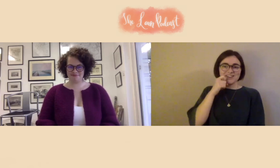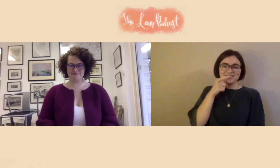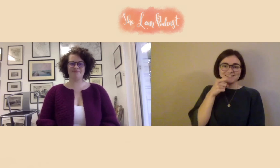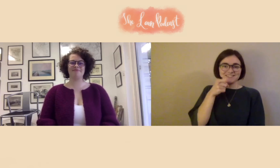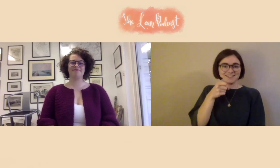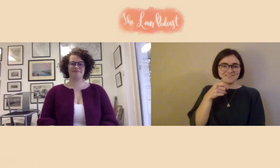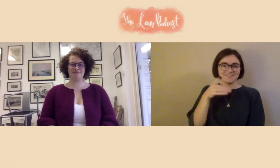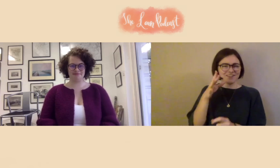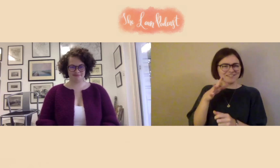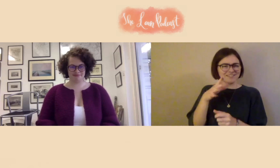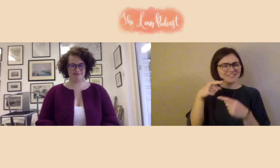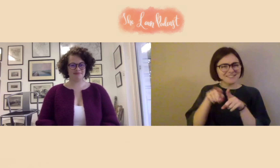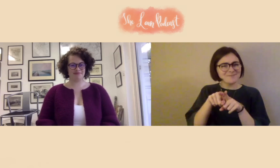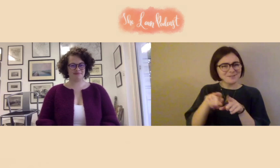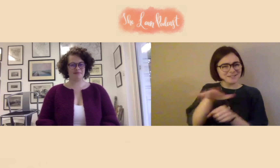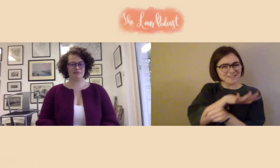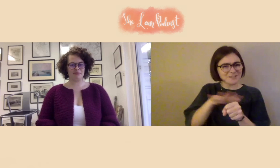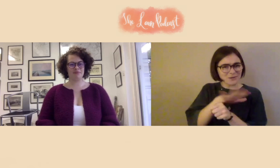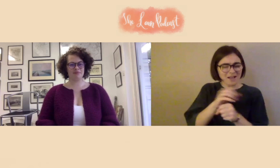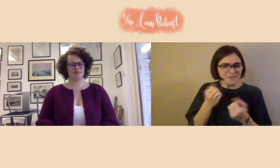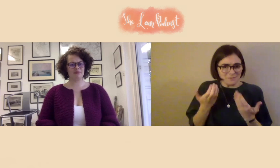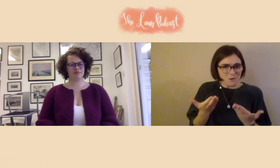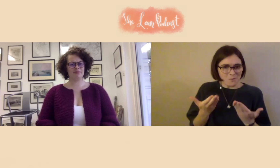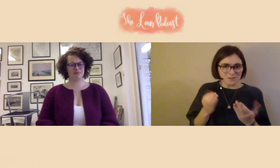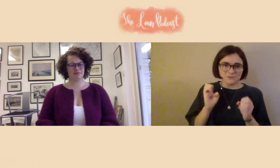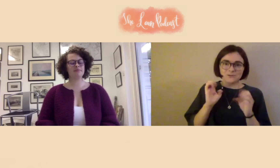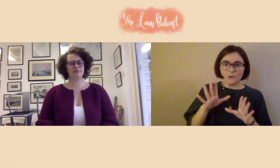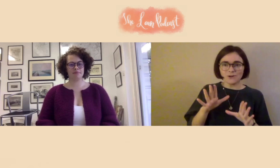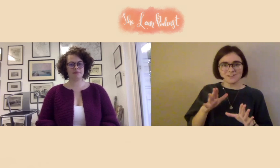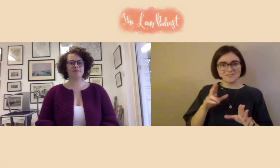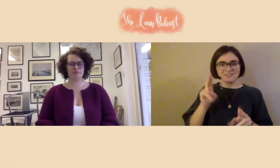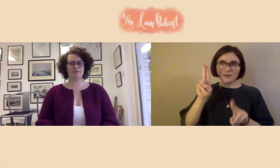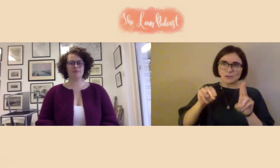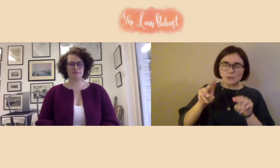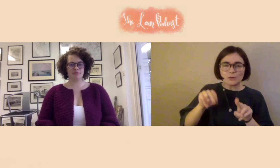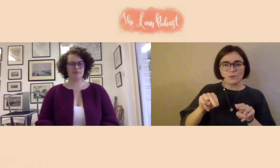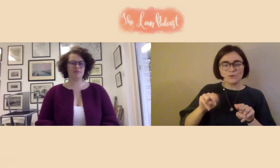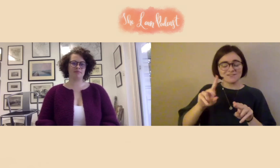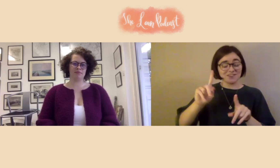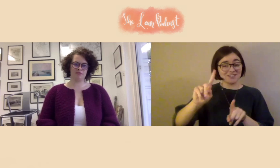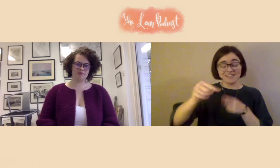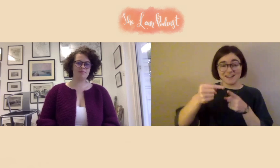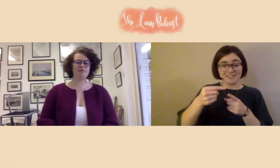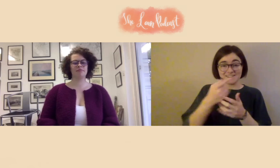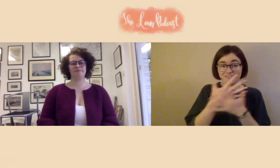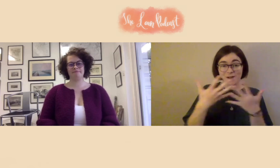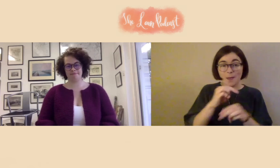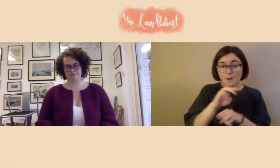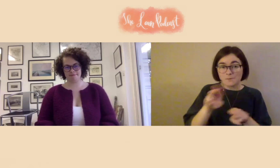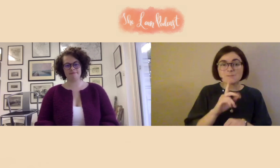to manage those whole situations. So, the cause everything is so new and there's so many new challenges